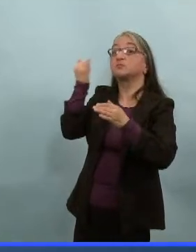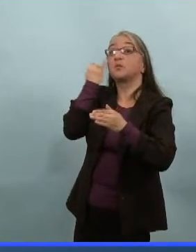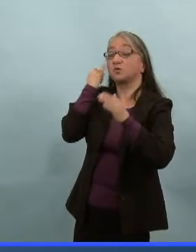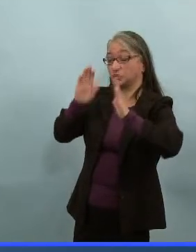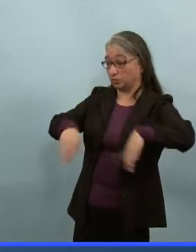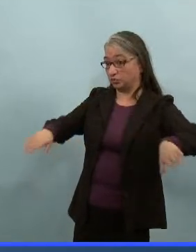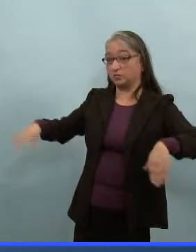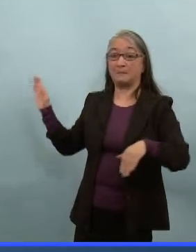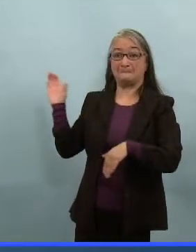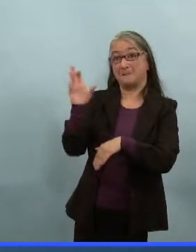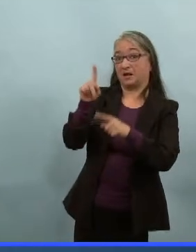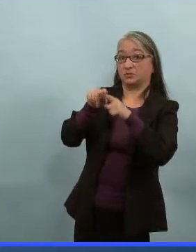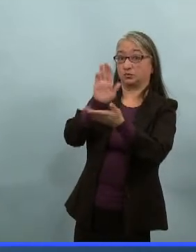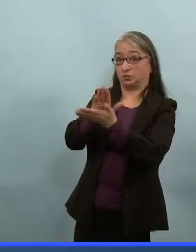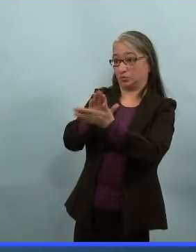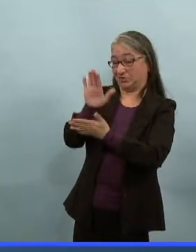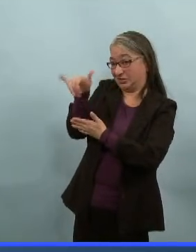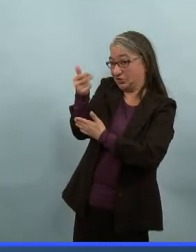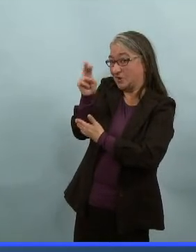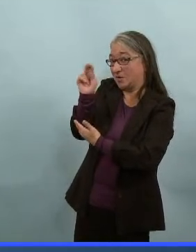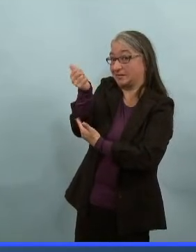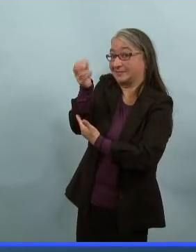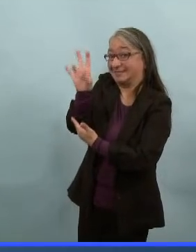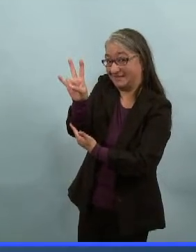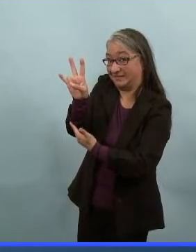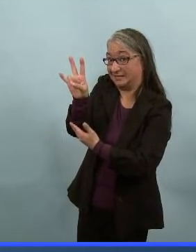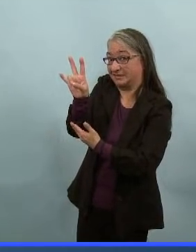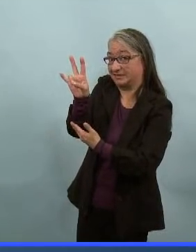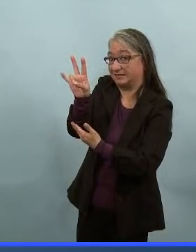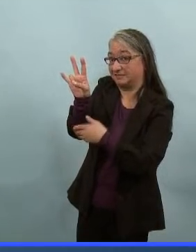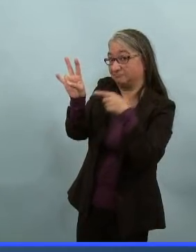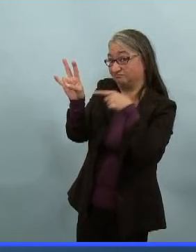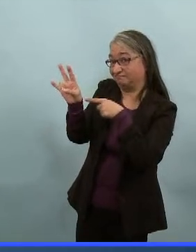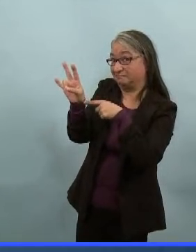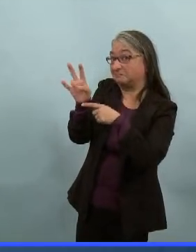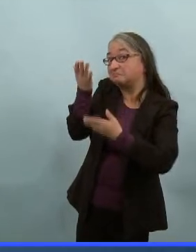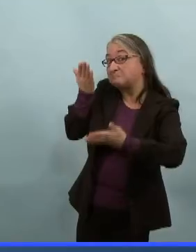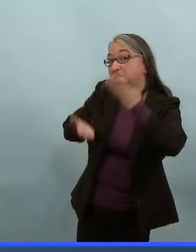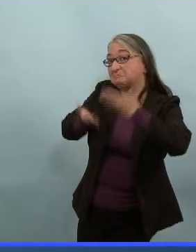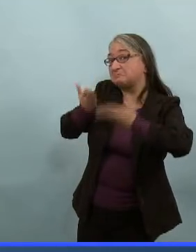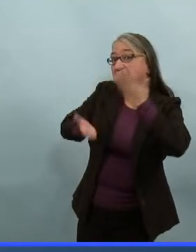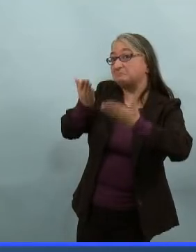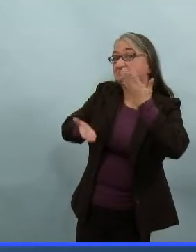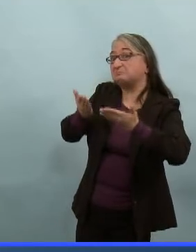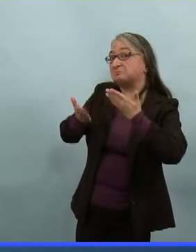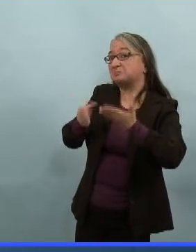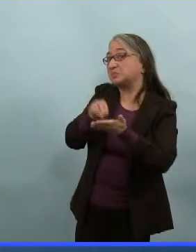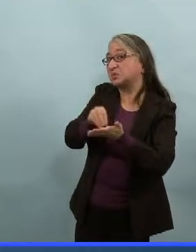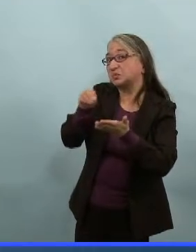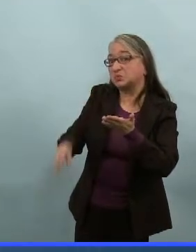cases i mean students many of whom maybe only have one dose of a coca-19 vaccine are we considering